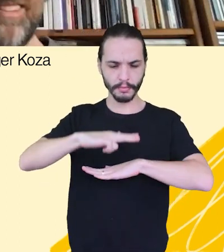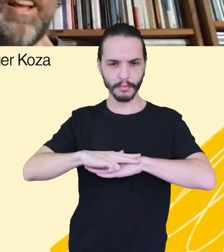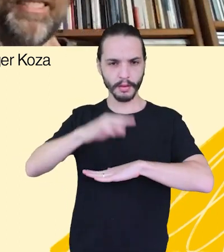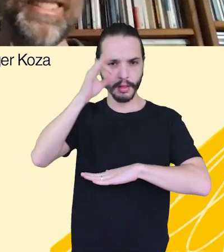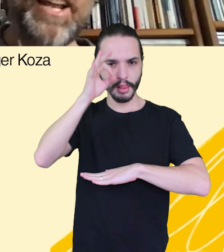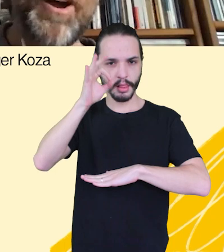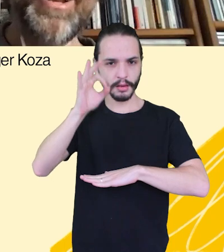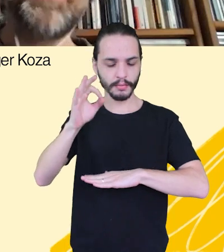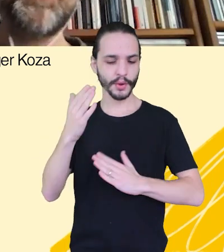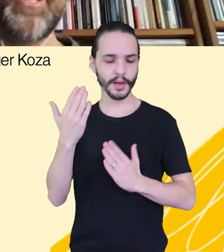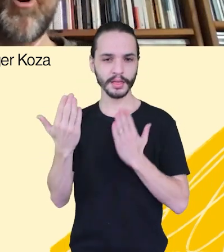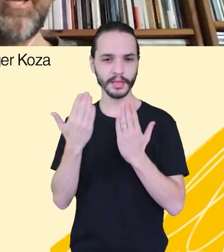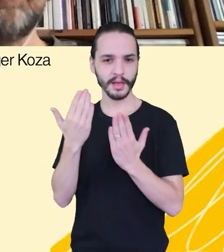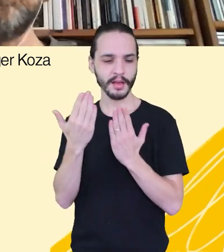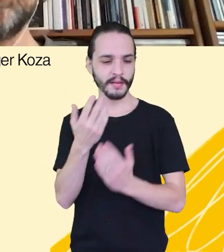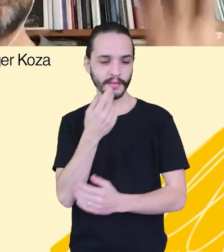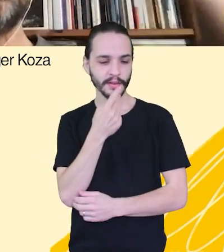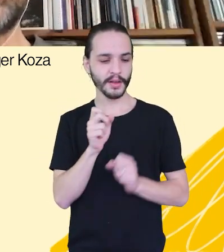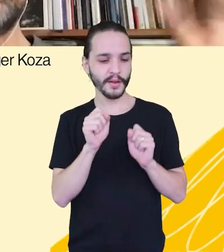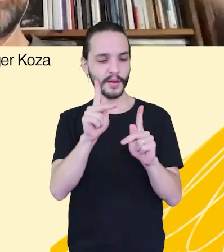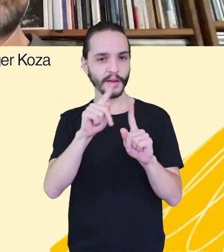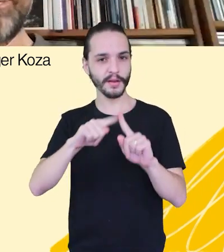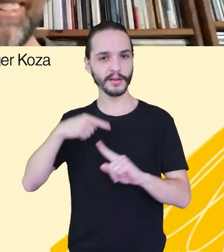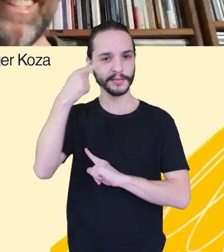the analyst would say "ok we'll see each other next week!"